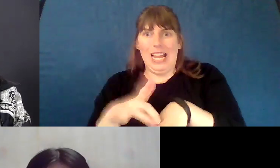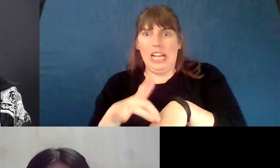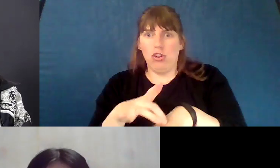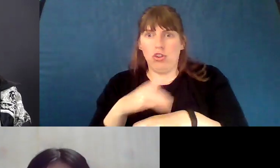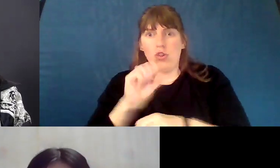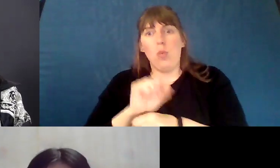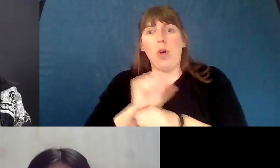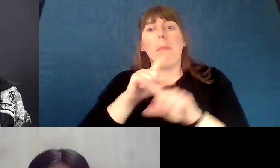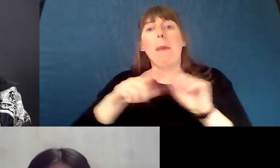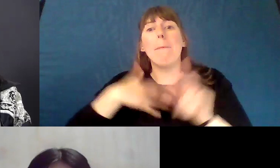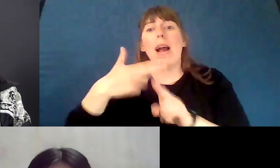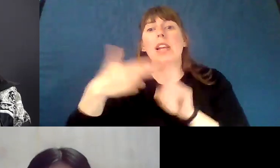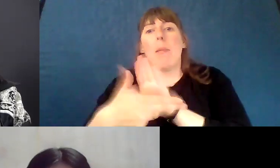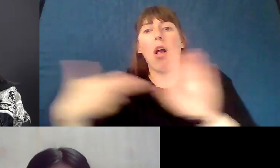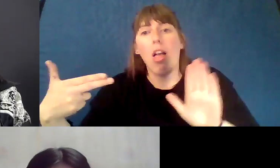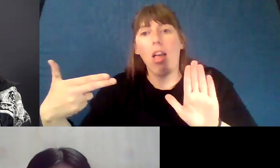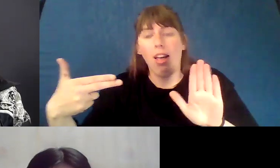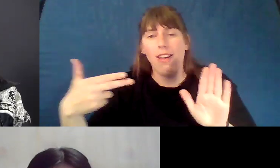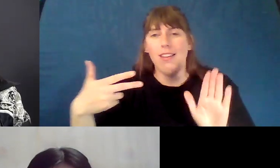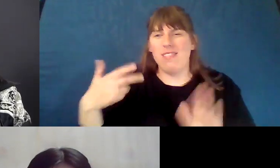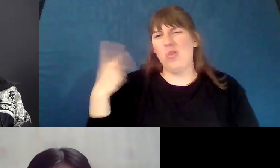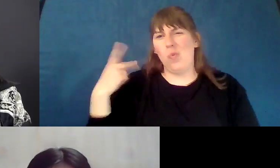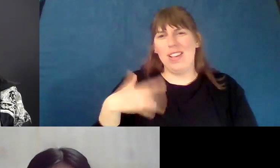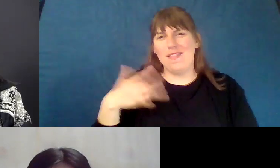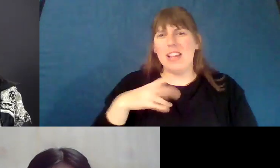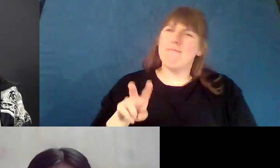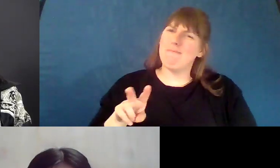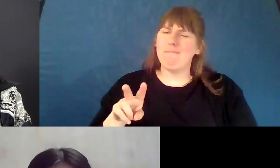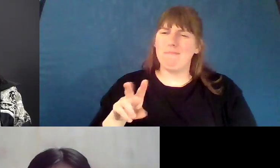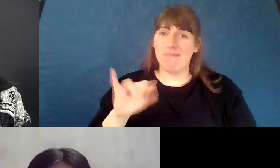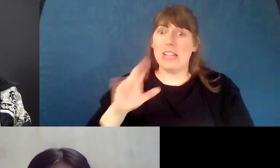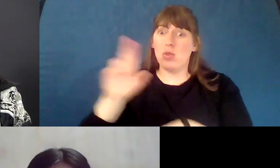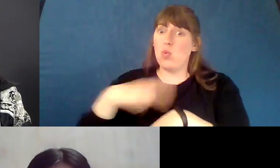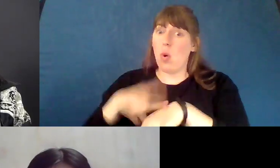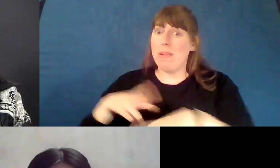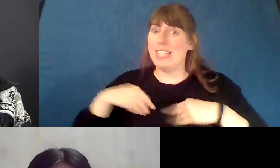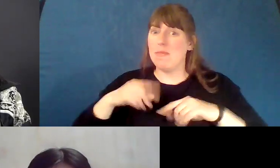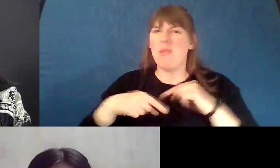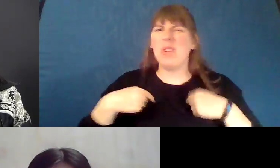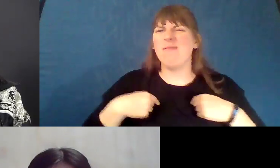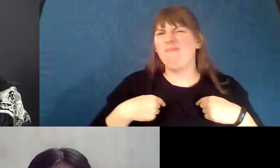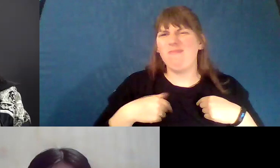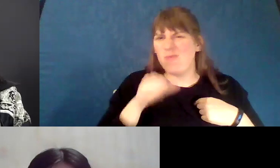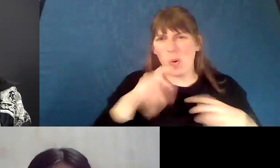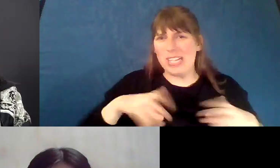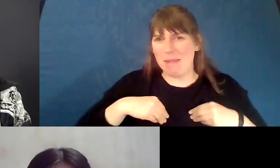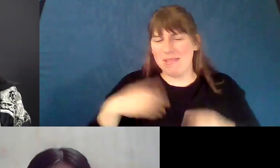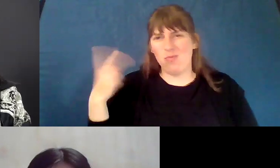And that's, that's kind of like something that's acceptable and normal, and that's something that we want to challenge because we don't think that is acceptable. We think